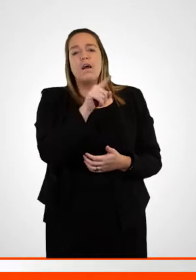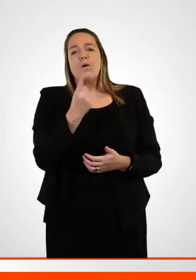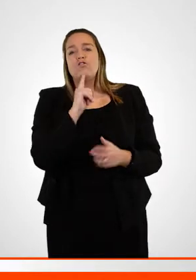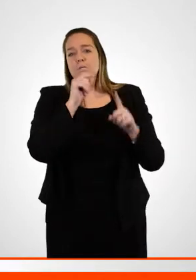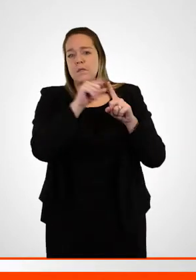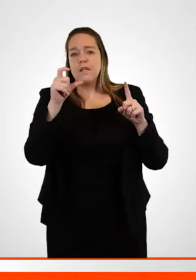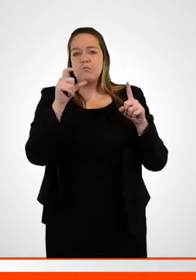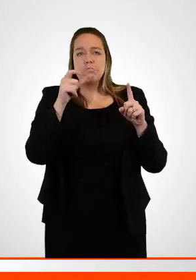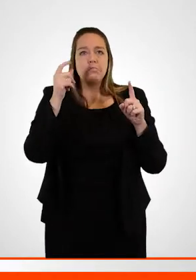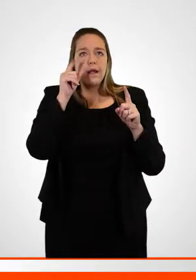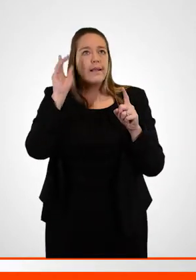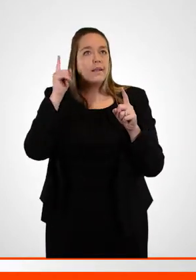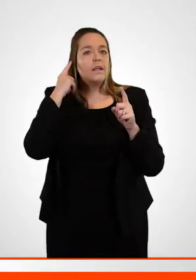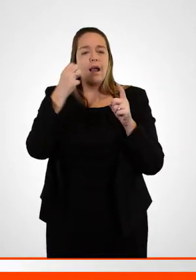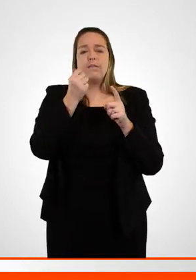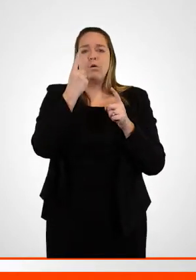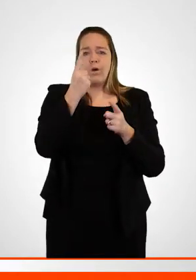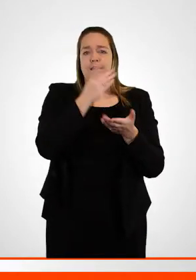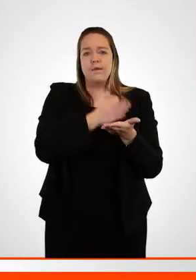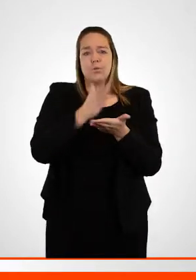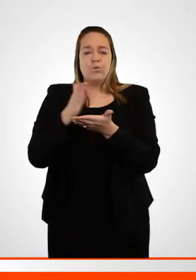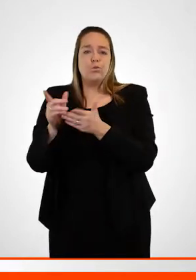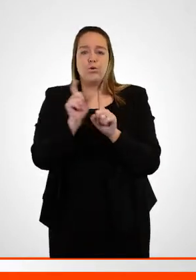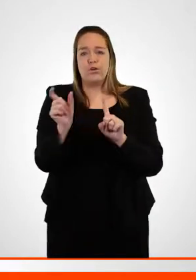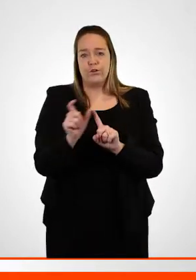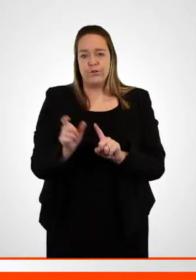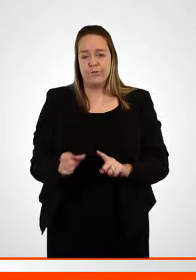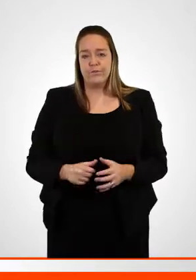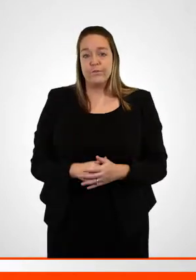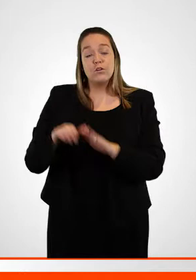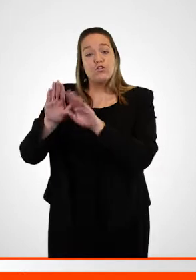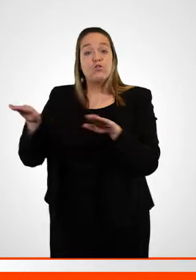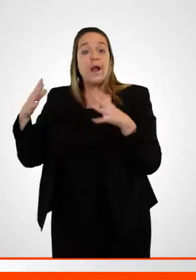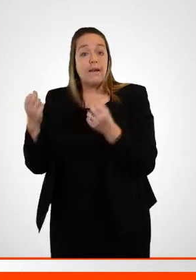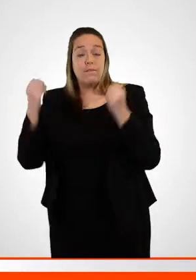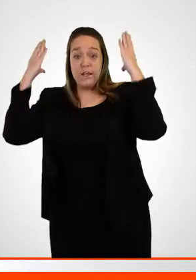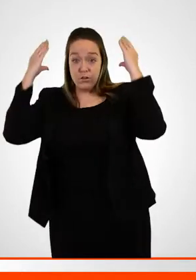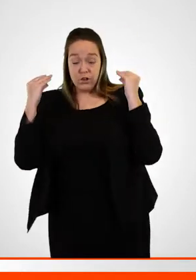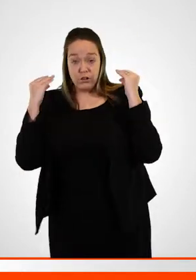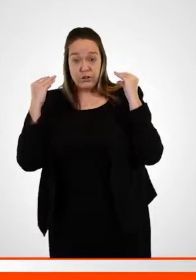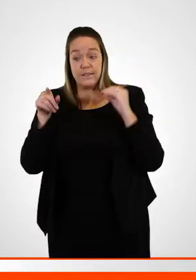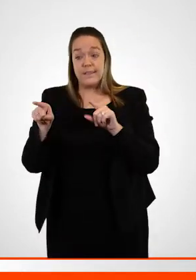They can just hear these single-syllable words. Our kids with hearing loss,